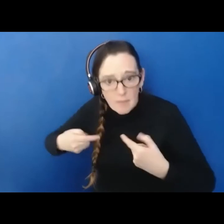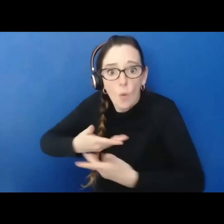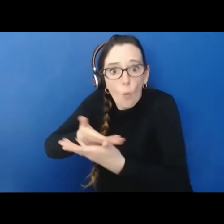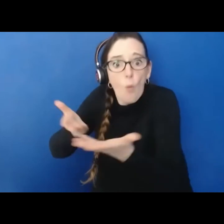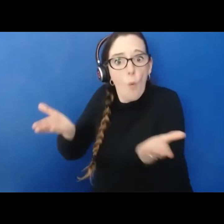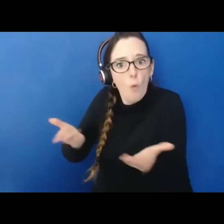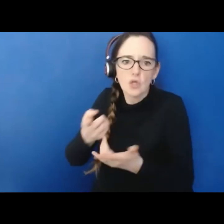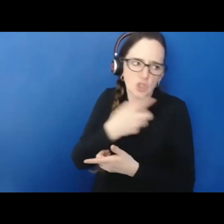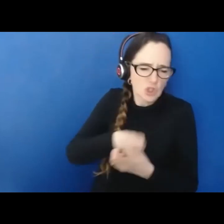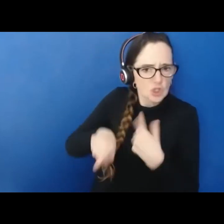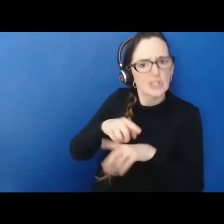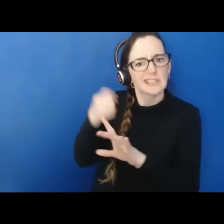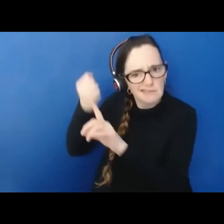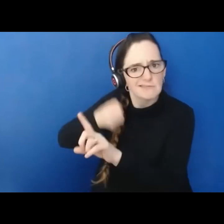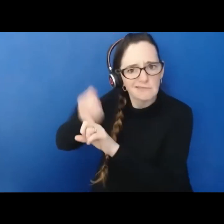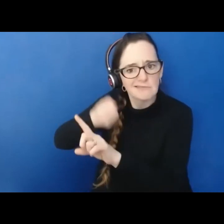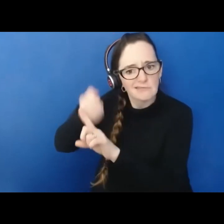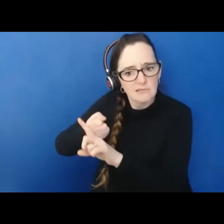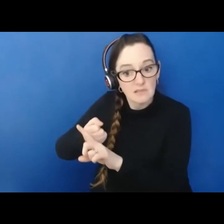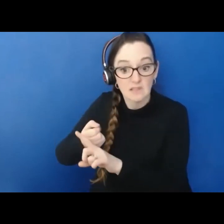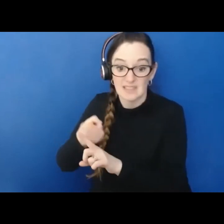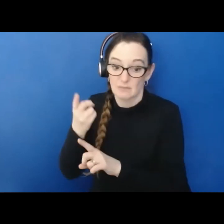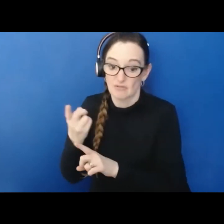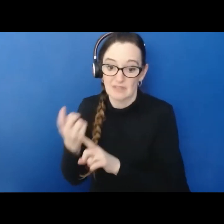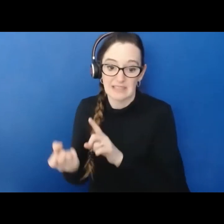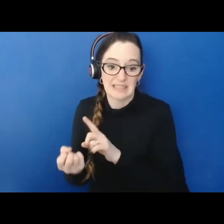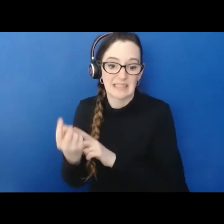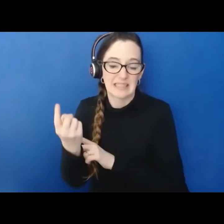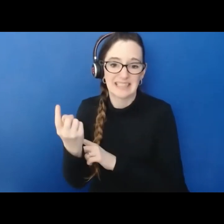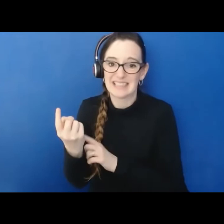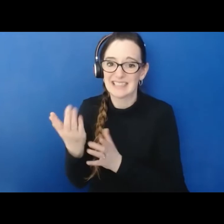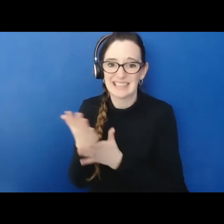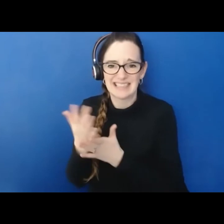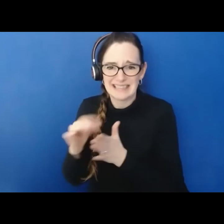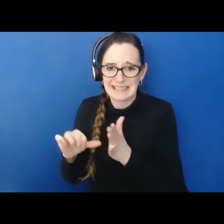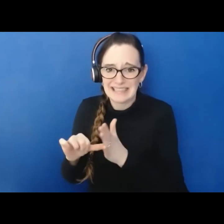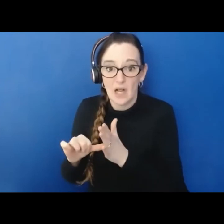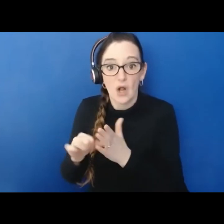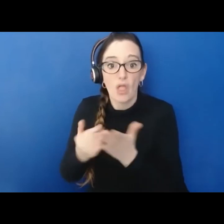COVID became a great disaster because if you have to wash your hands and you're going to have access to the water